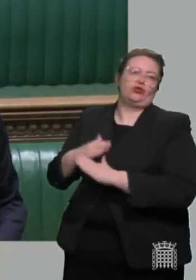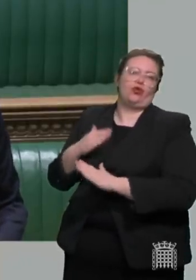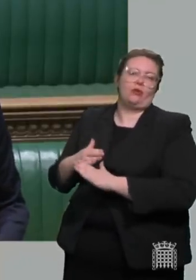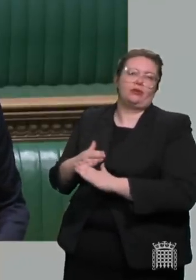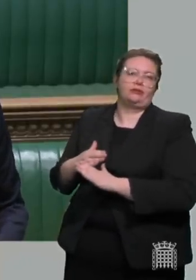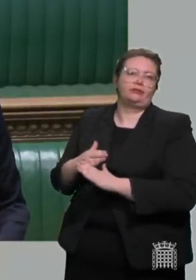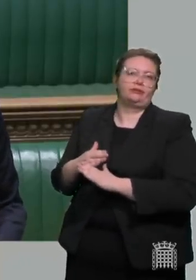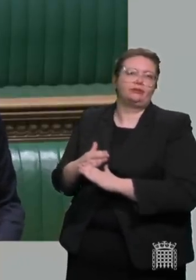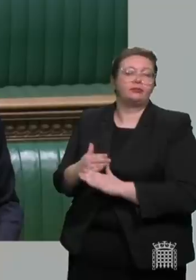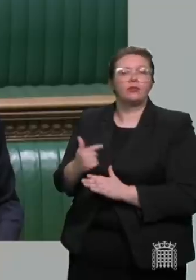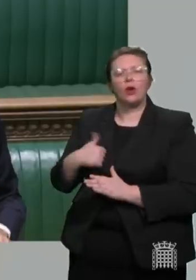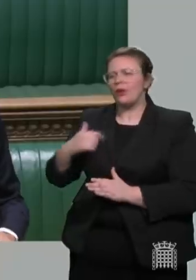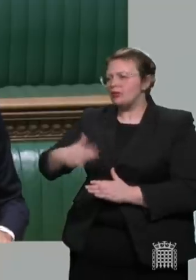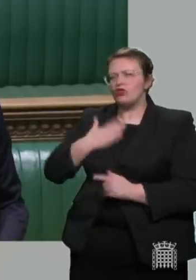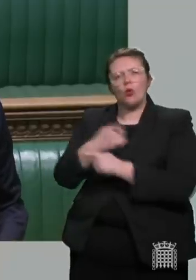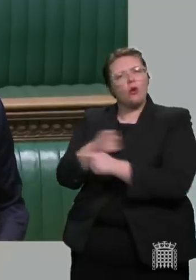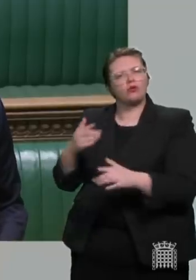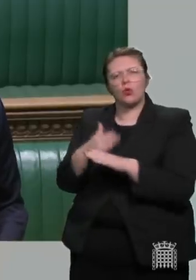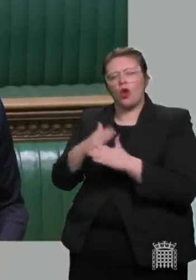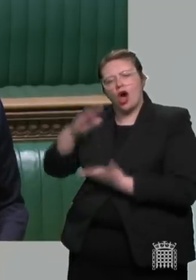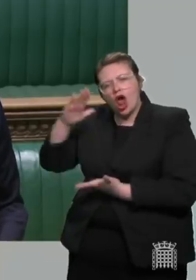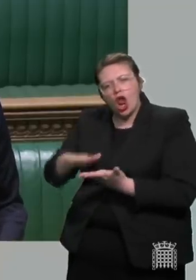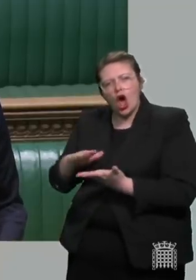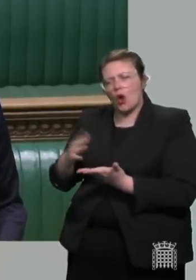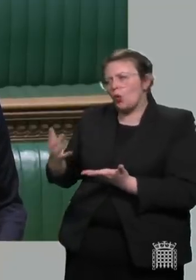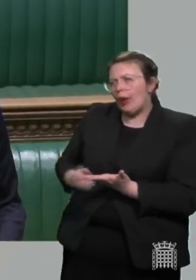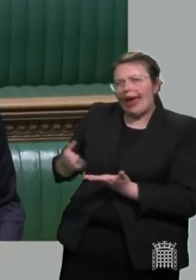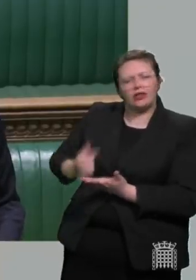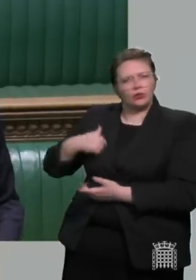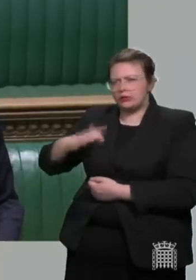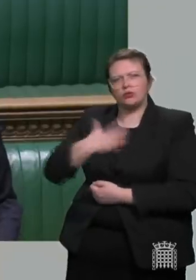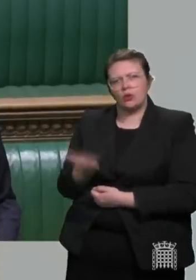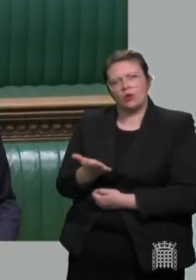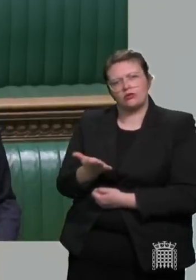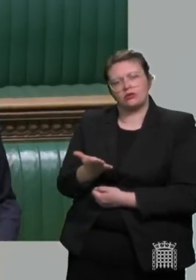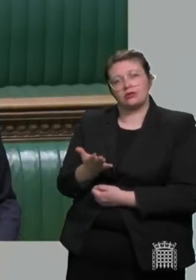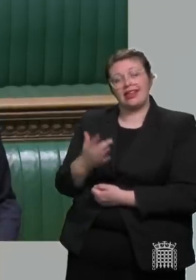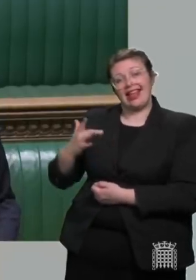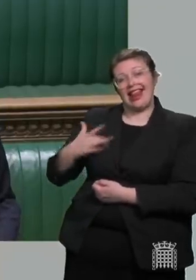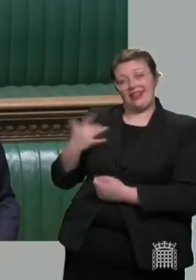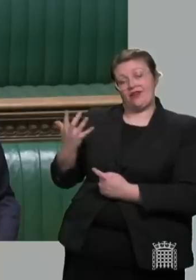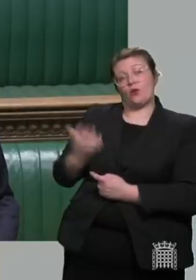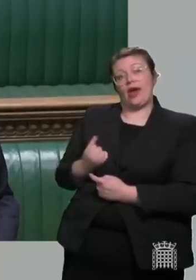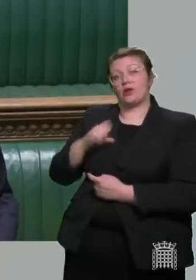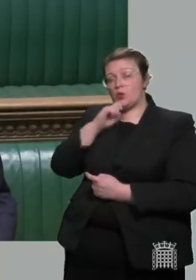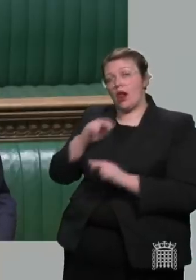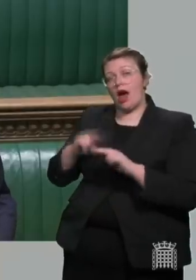end low pay, by increasing the national living wage to £8.91 from April—an annual